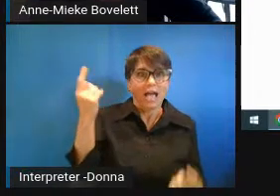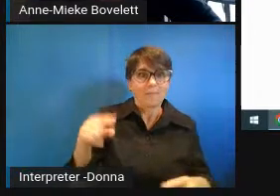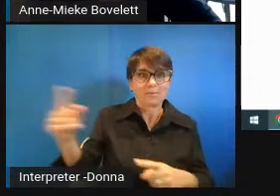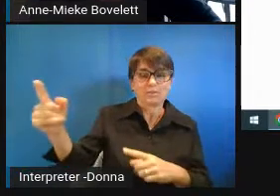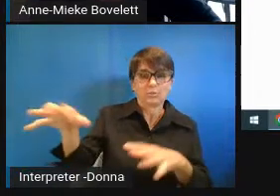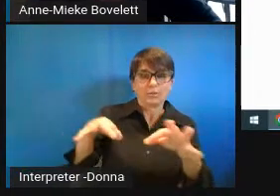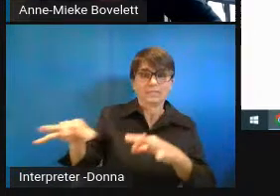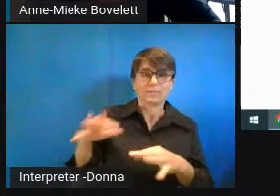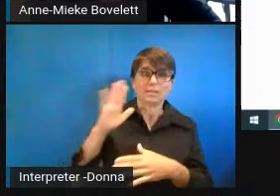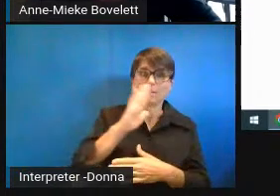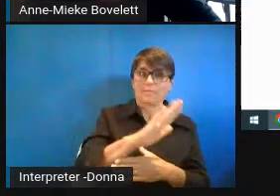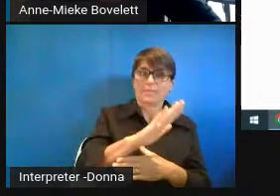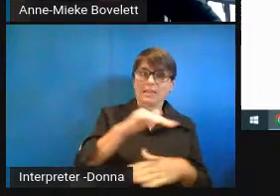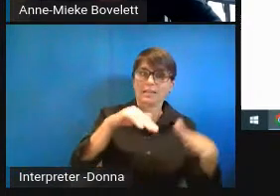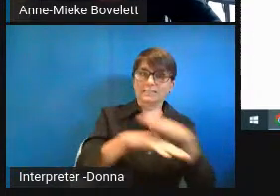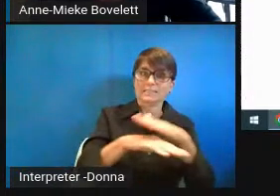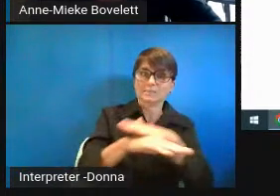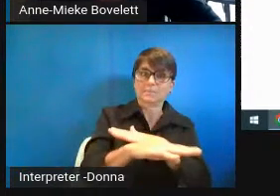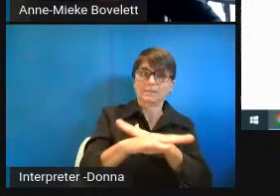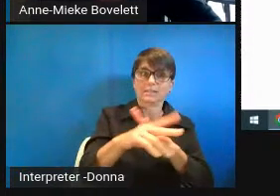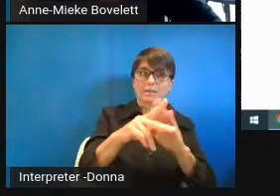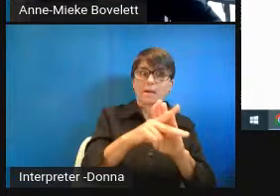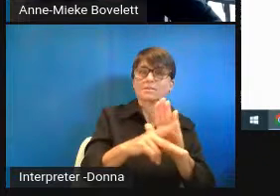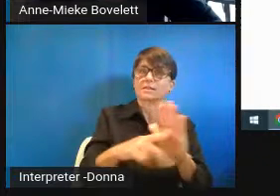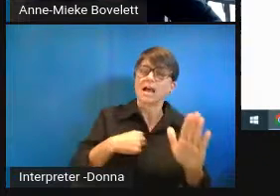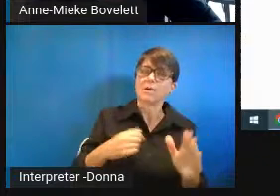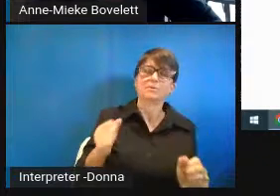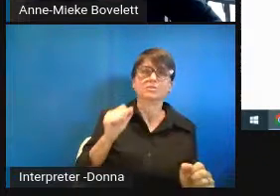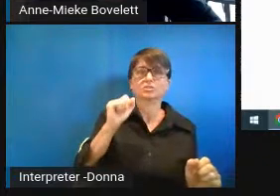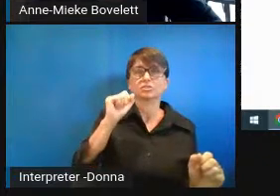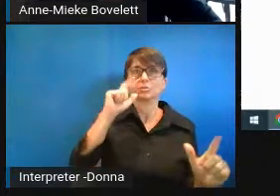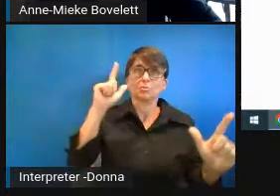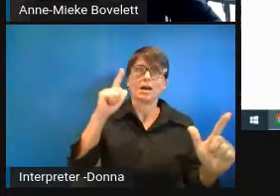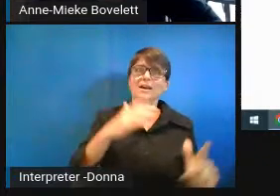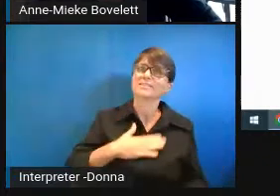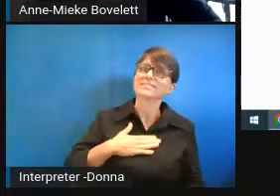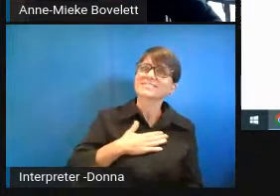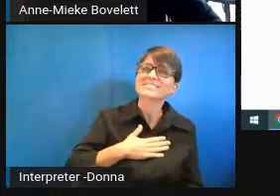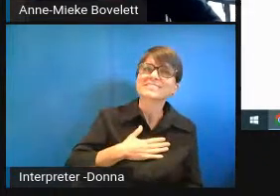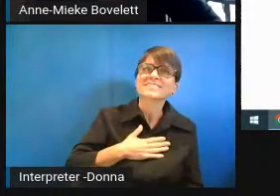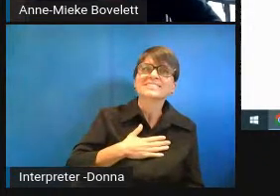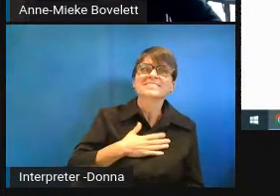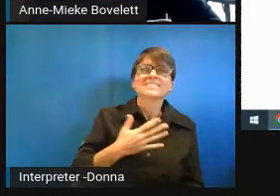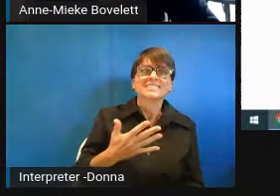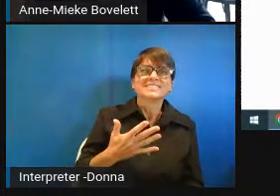Especially because I did not expect that. When you told me about their accessibility policy I was